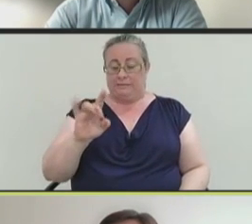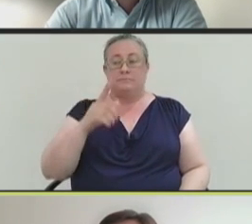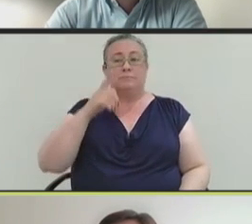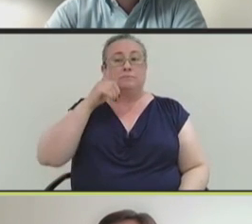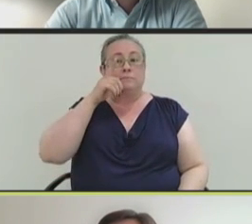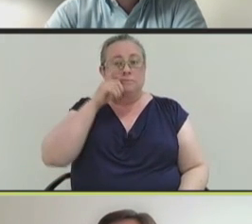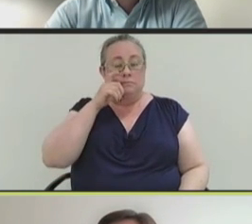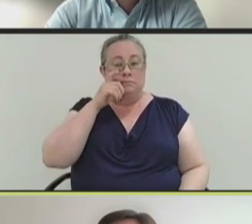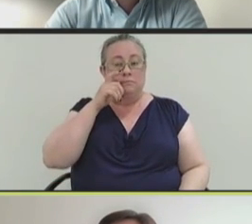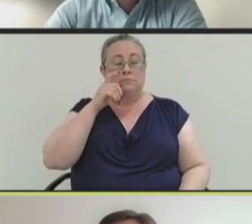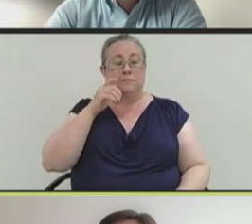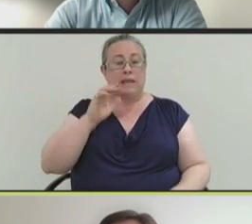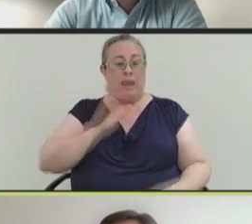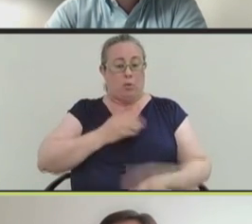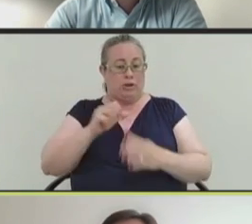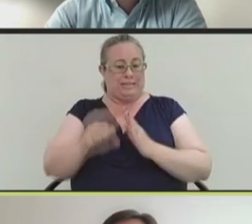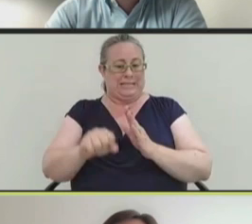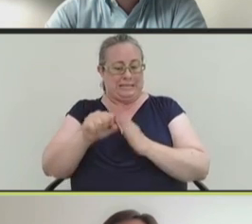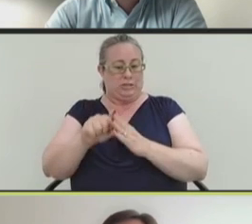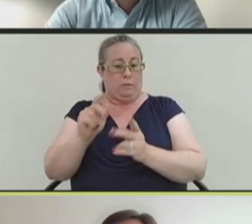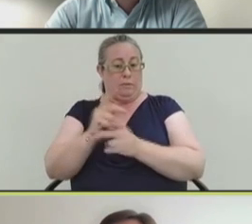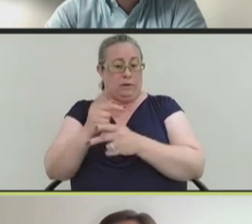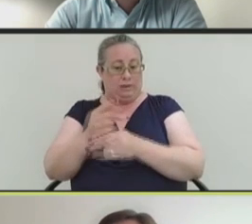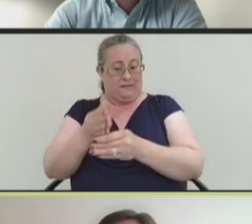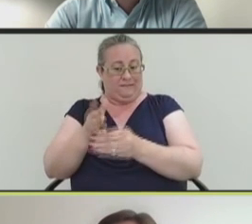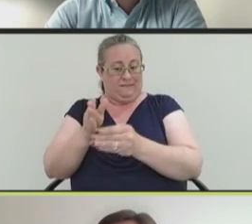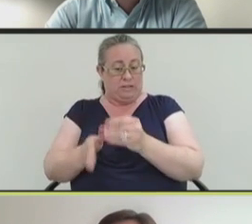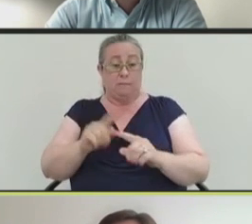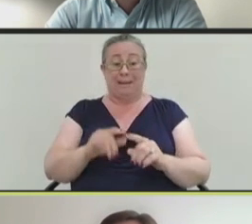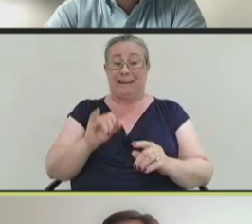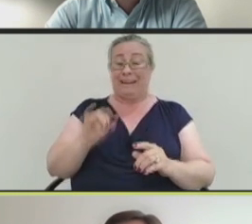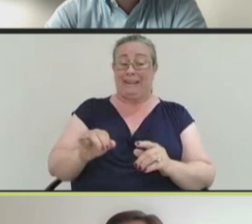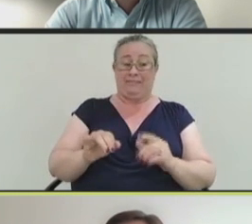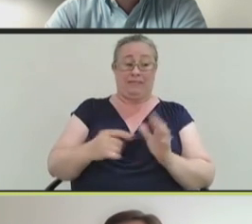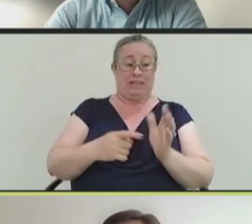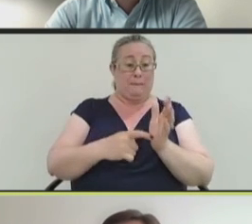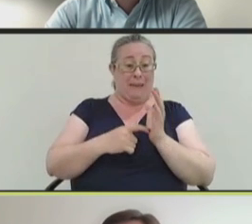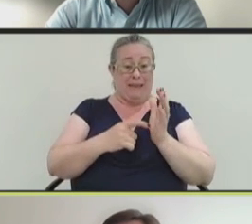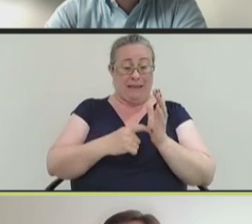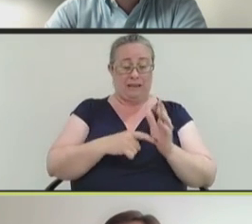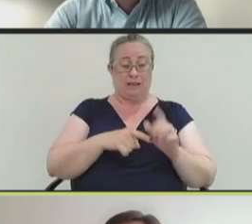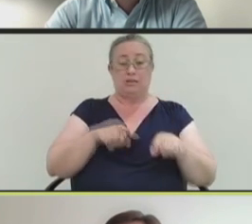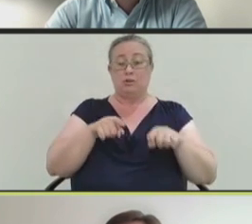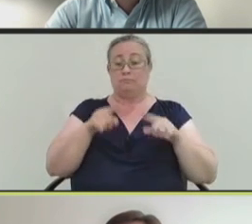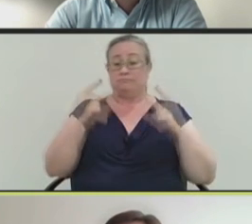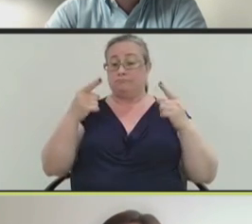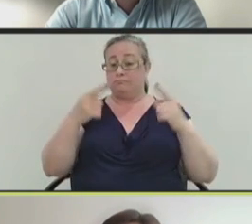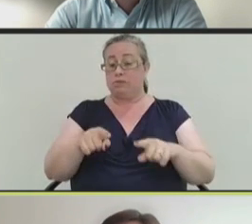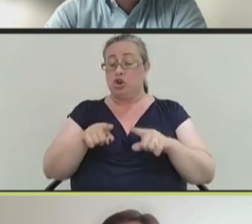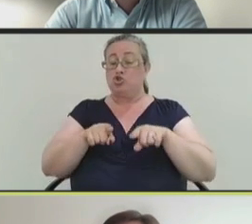has finished. But if the demand was such that it was during seasonal production,